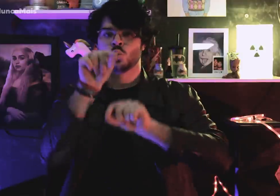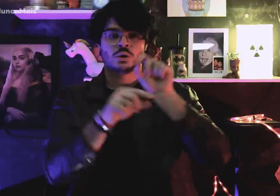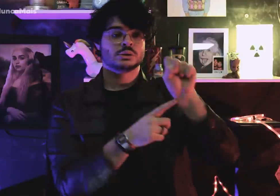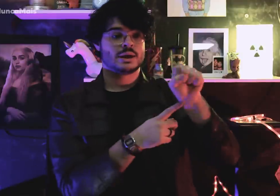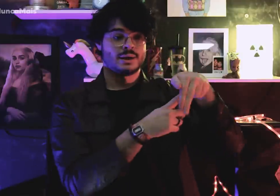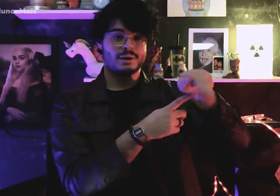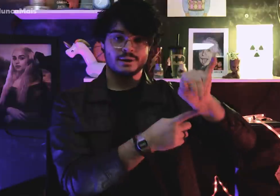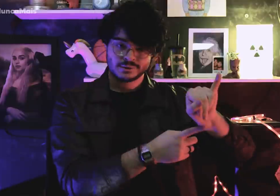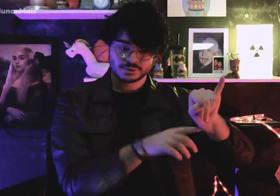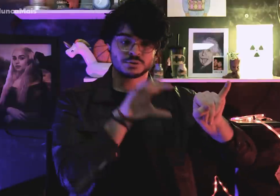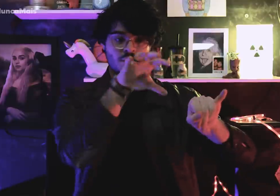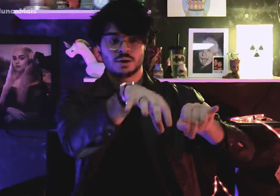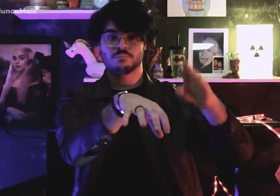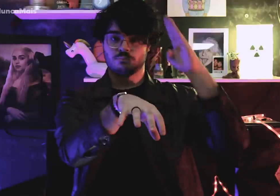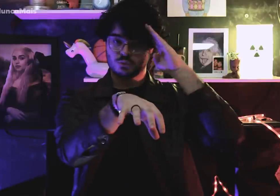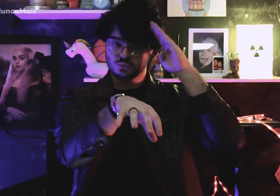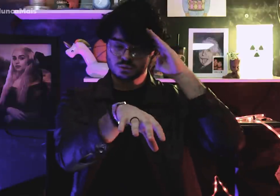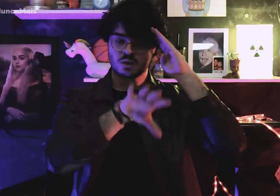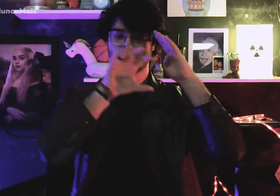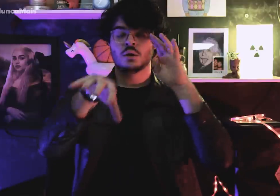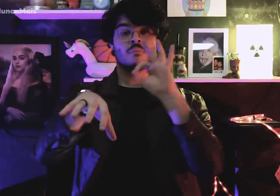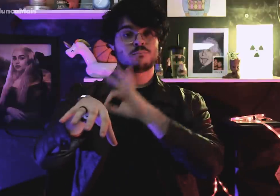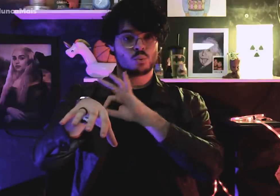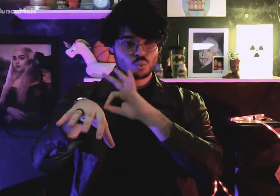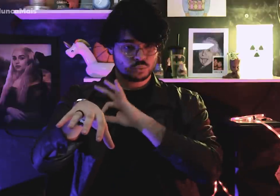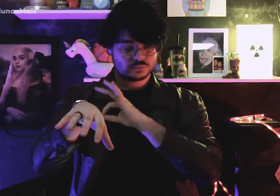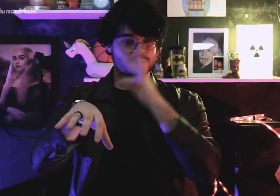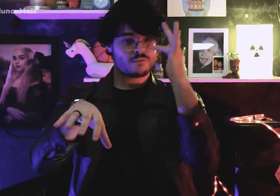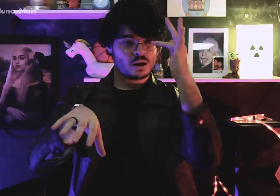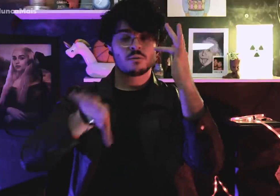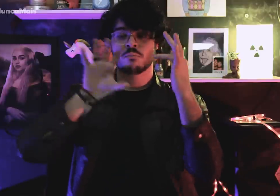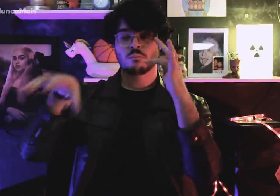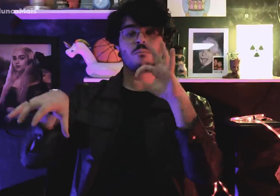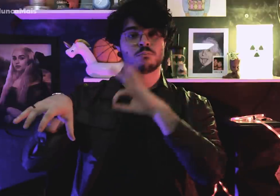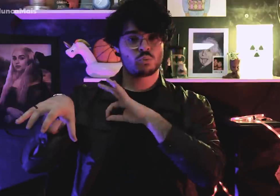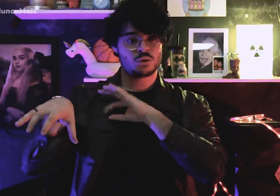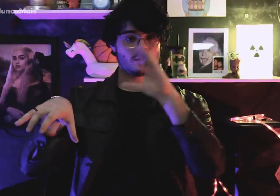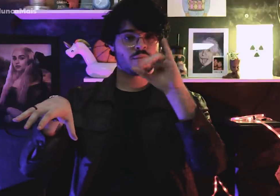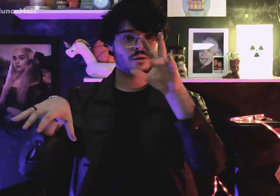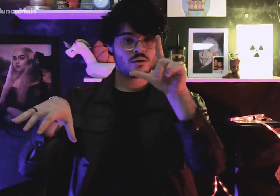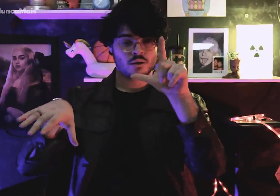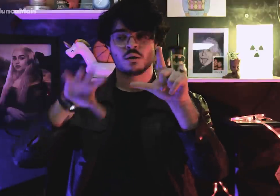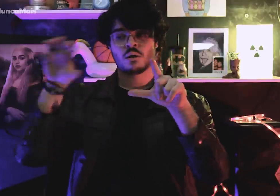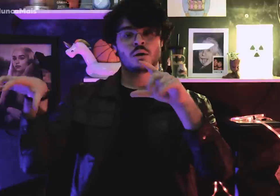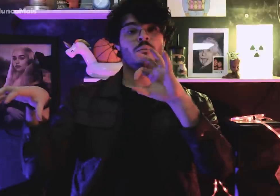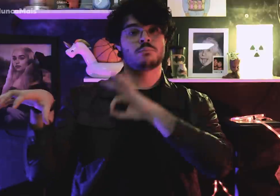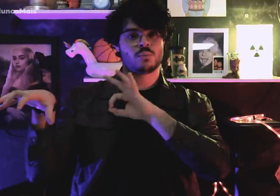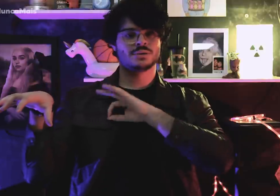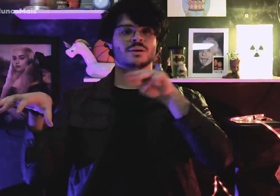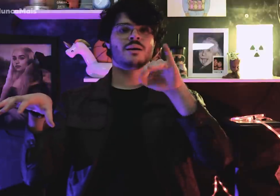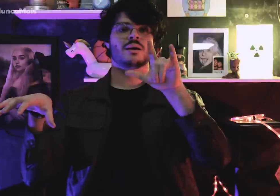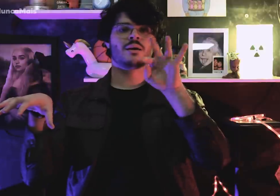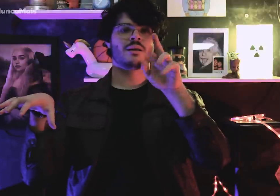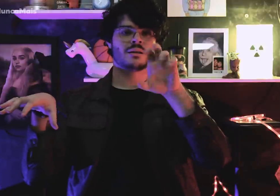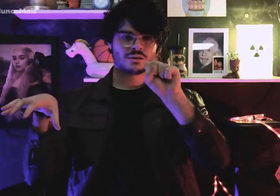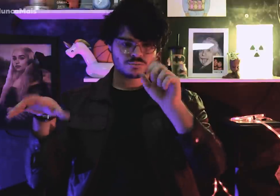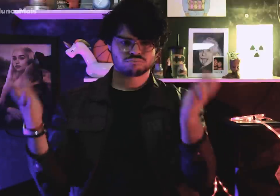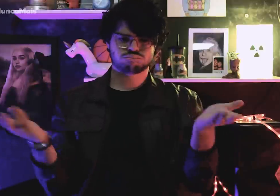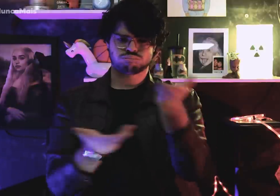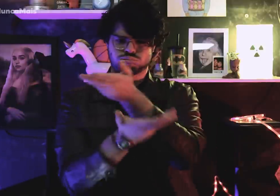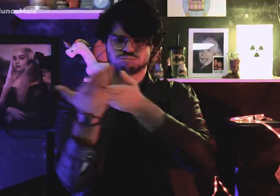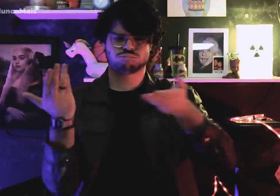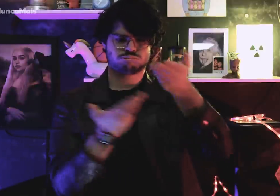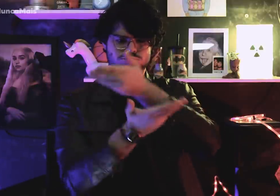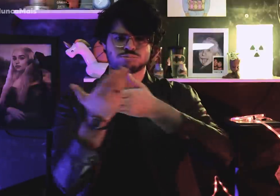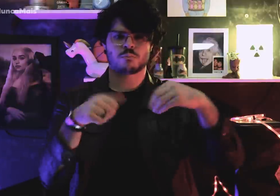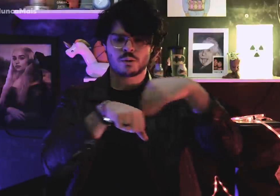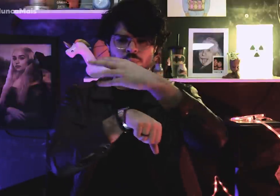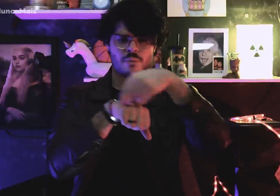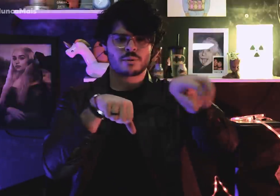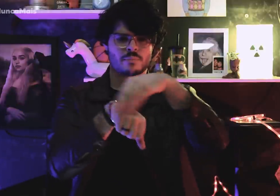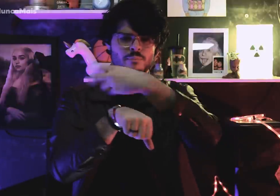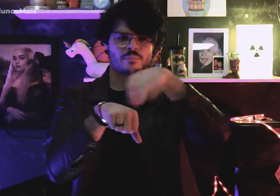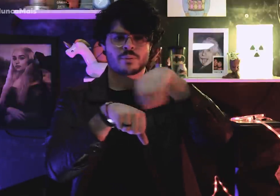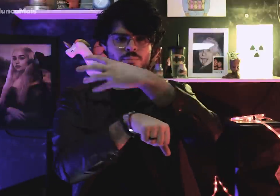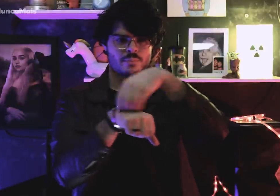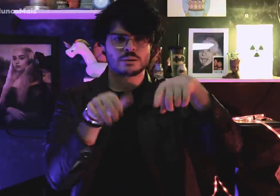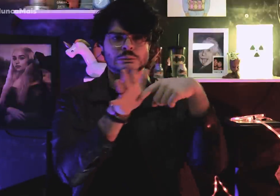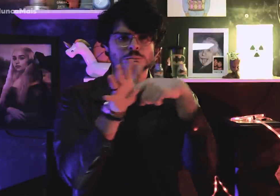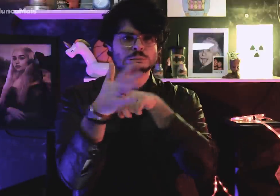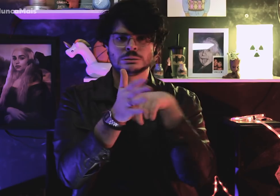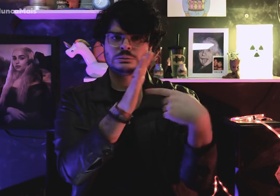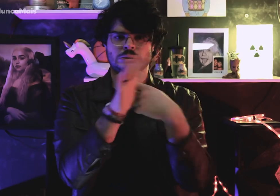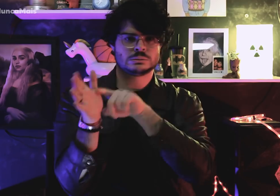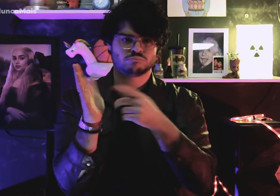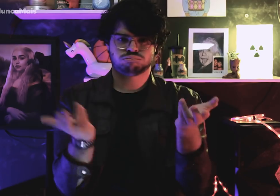SNI, Armed Forces, police federal, civil and military.